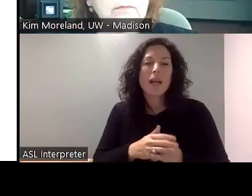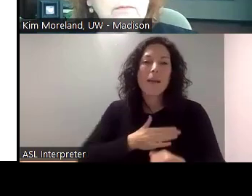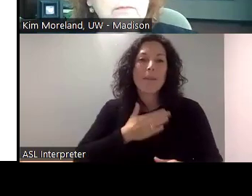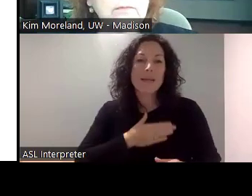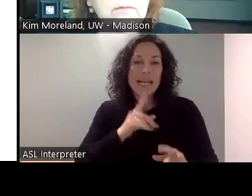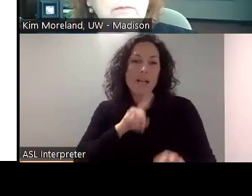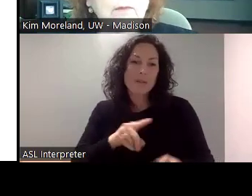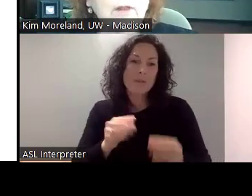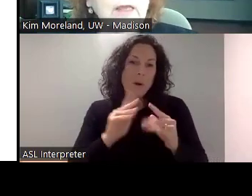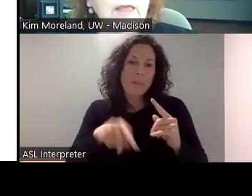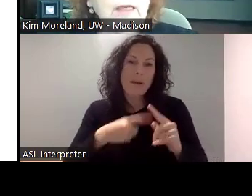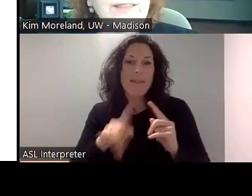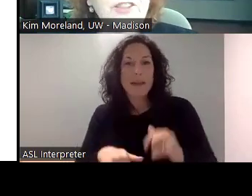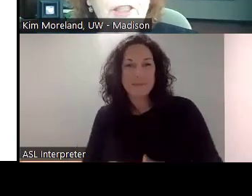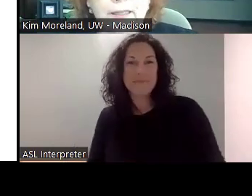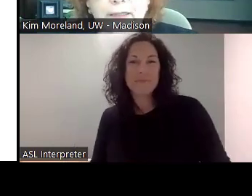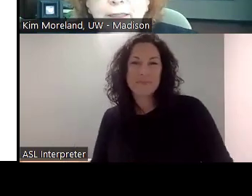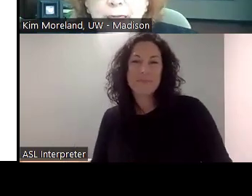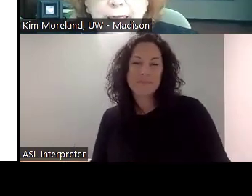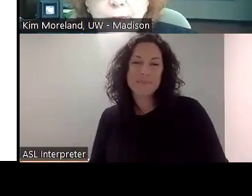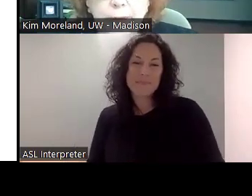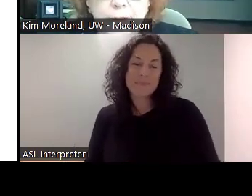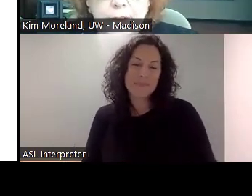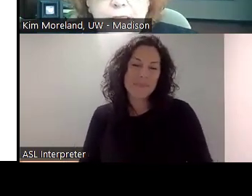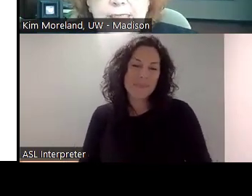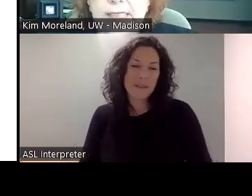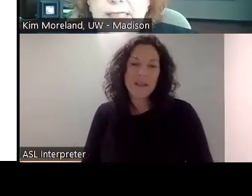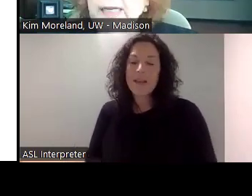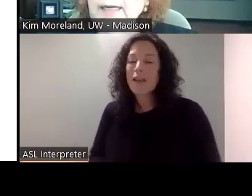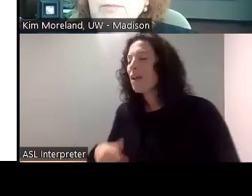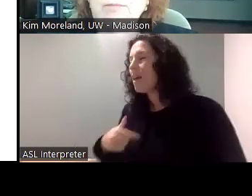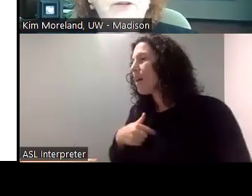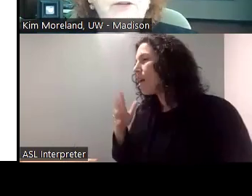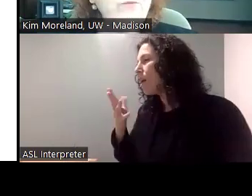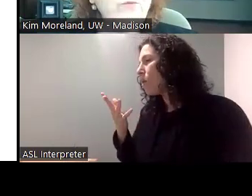and so thanks, Kim. Kim Moreland: Sure, I wanted to just mention